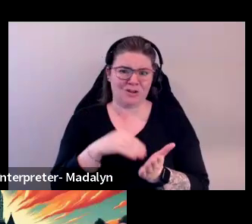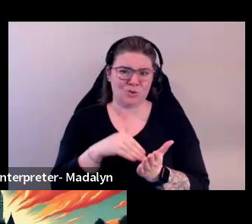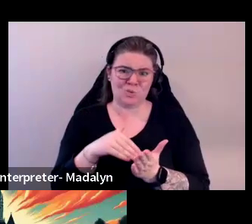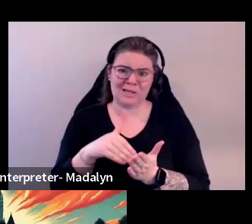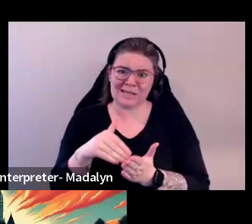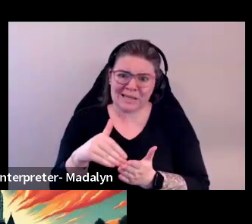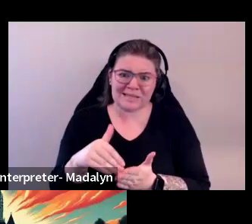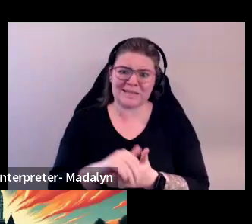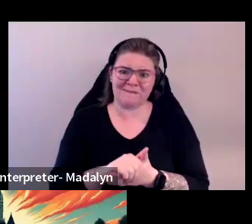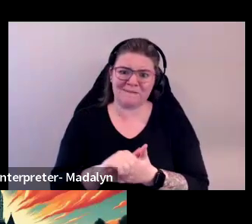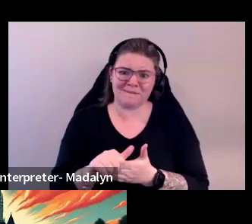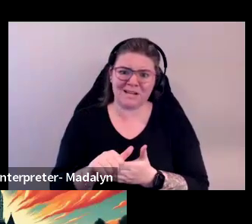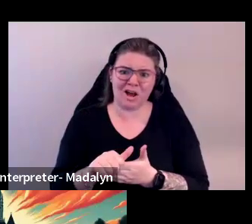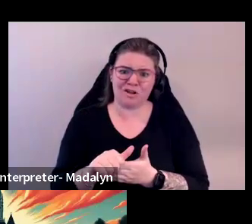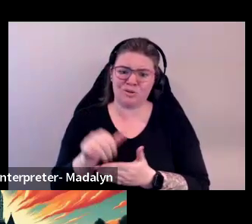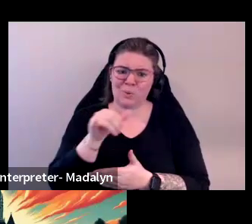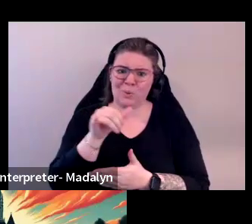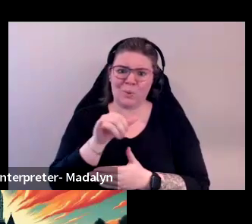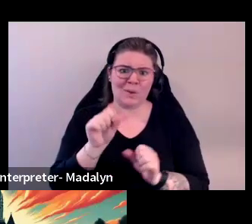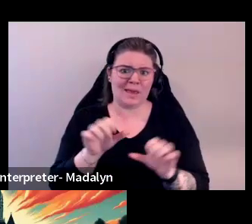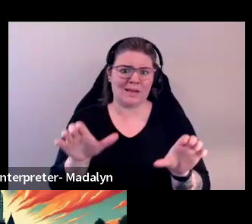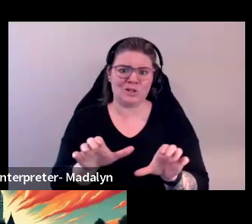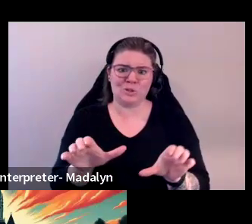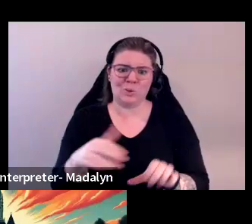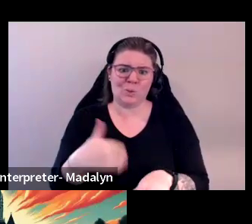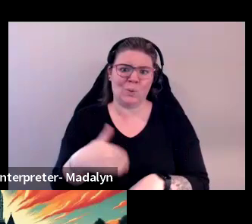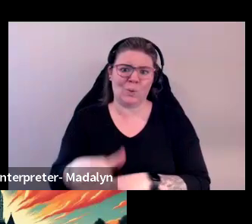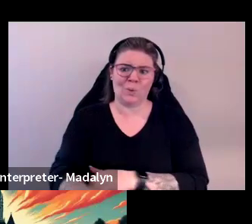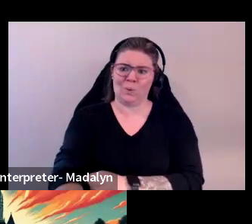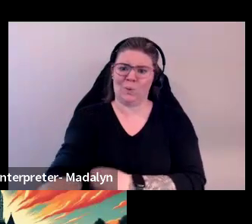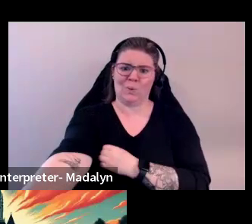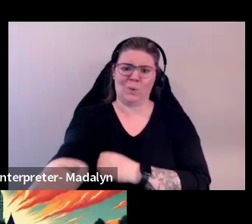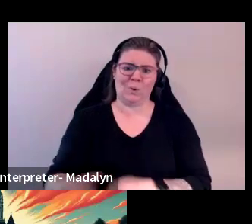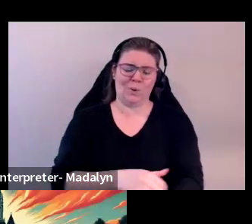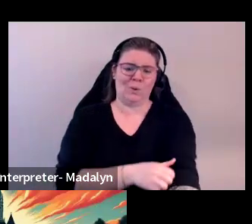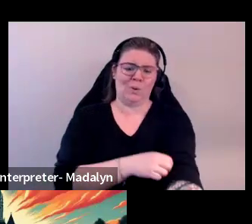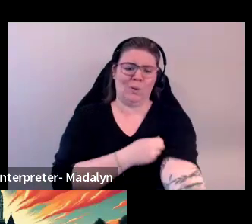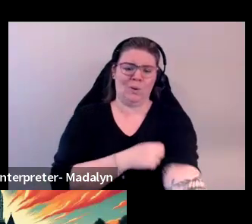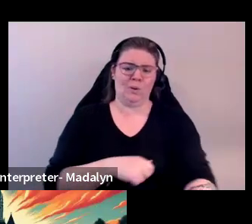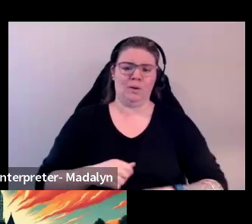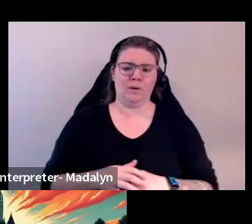Tom Olin: lobbying. They can do millions and hundreds thousands of dollars in a day. Tom Olin: So